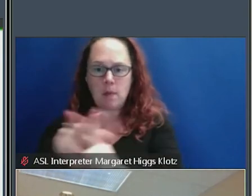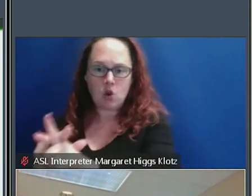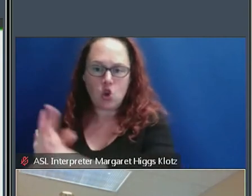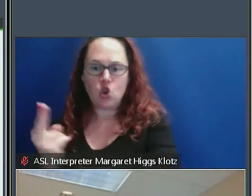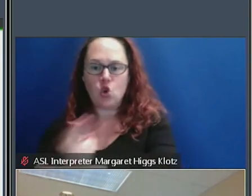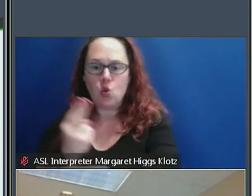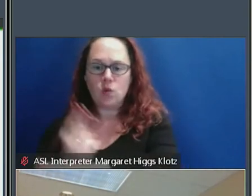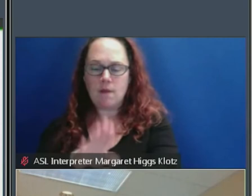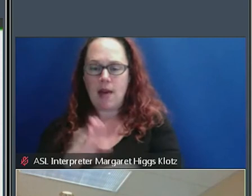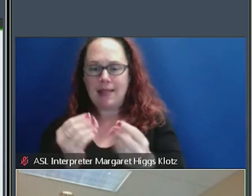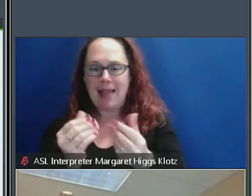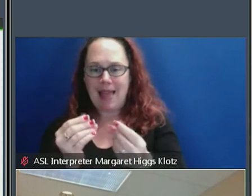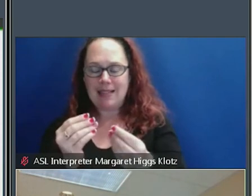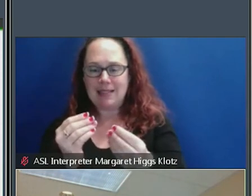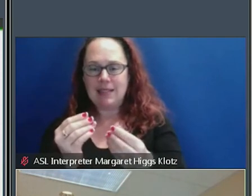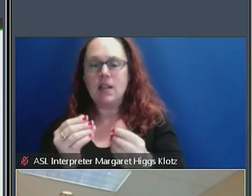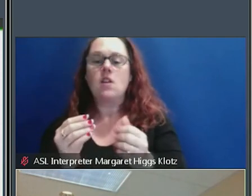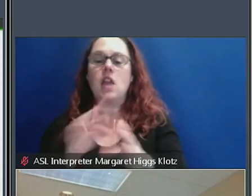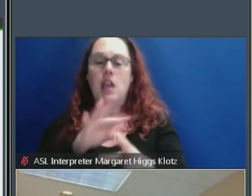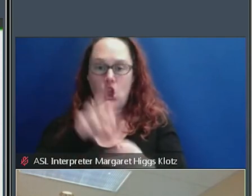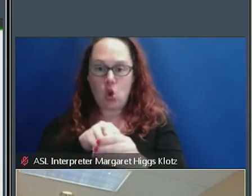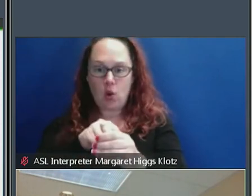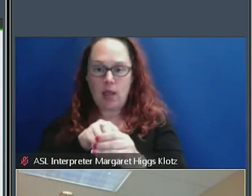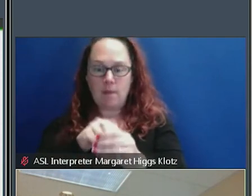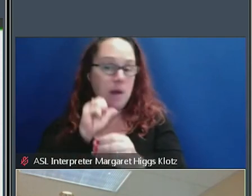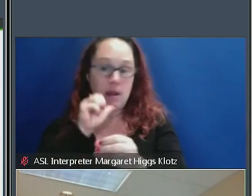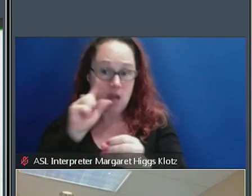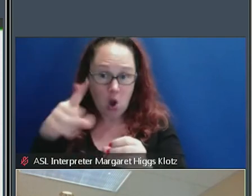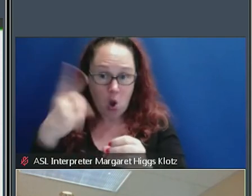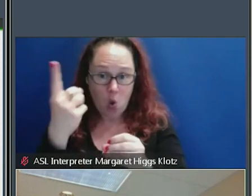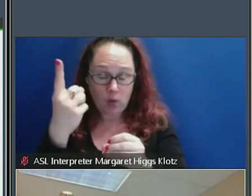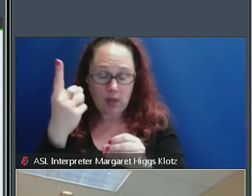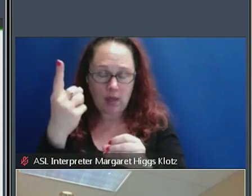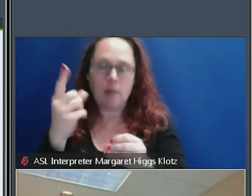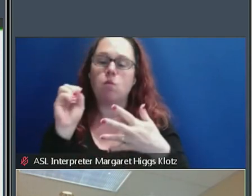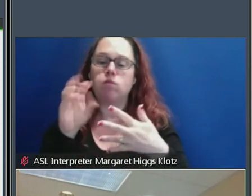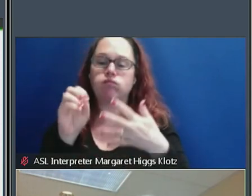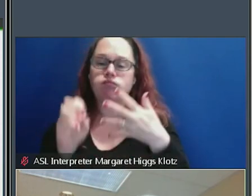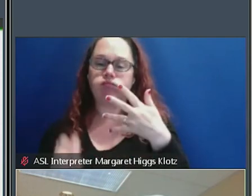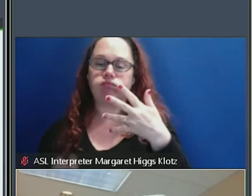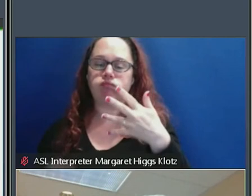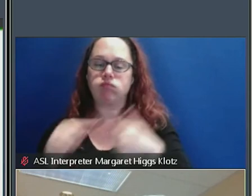but not limited to the following. And he'll be prepared, be consistency with the master plan.